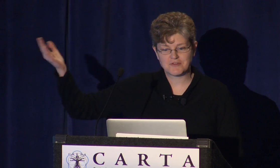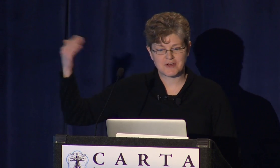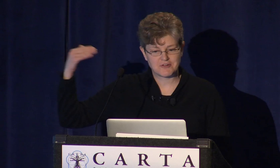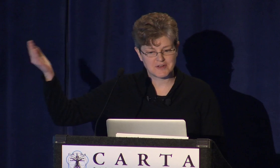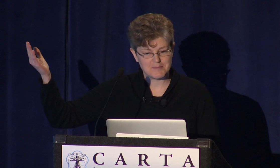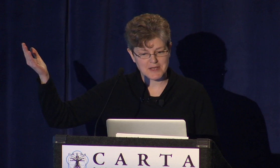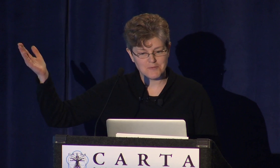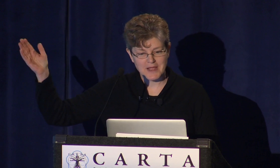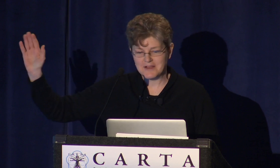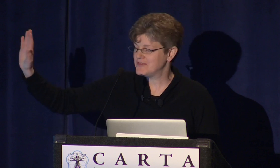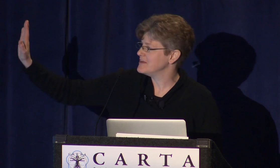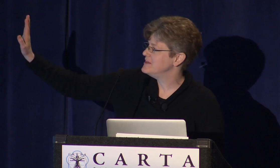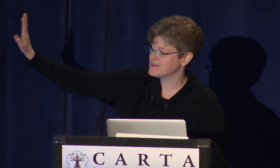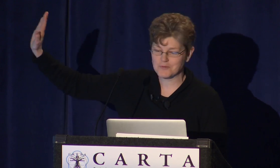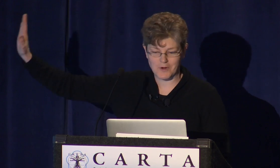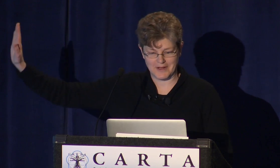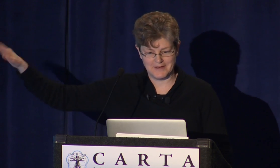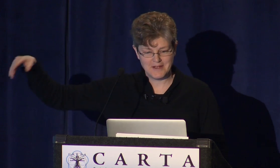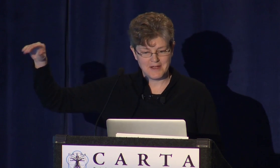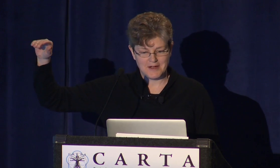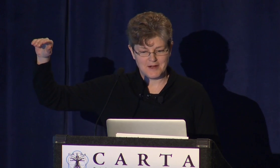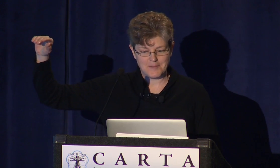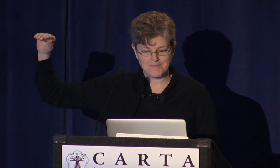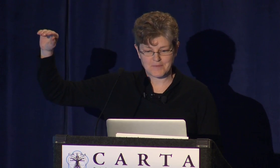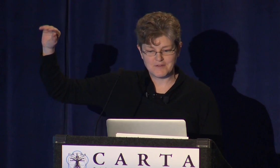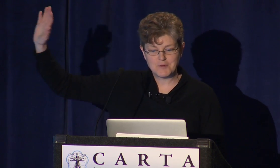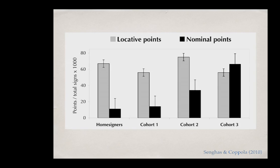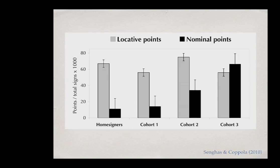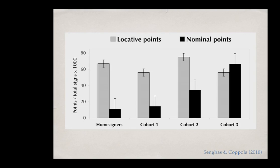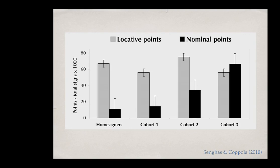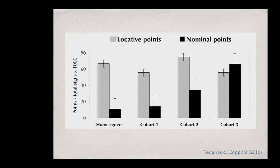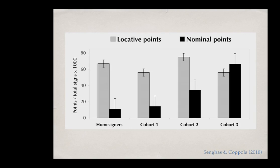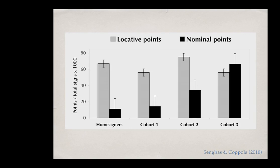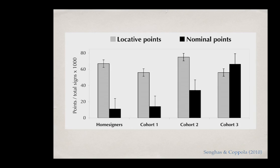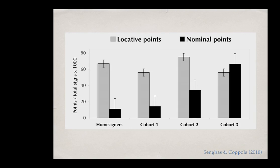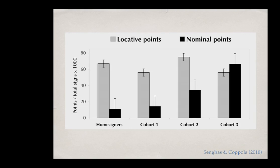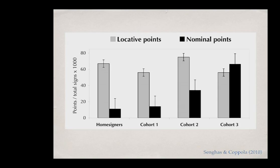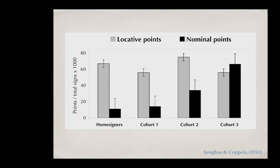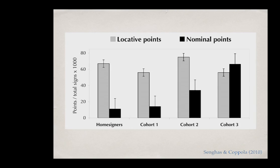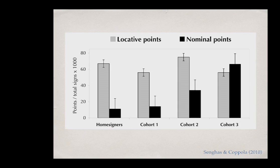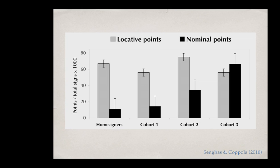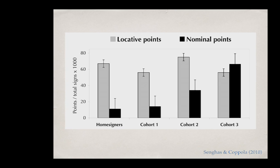restructuring in many ways and here's one. If you plot how frequently points are used